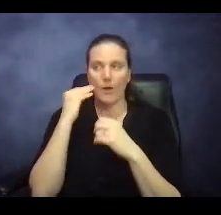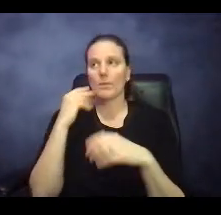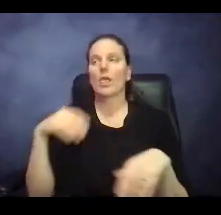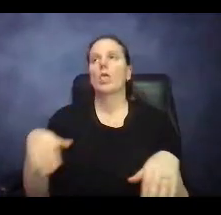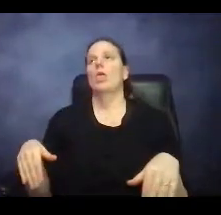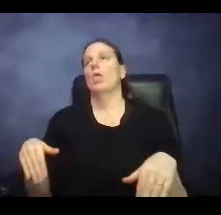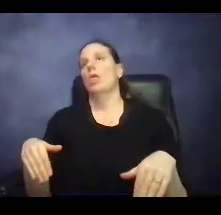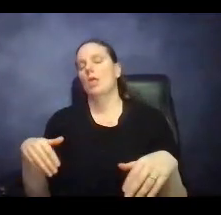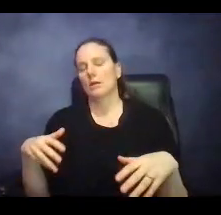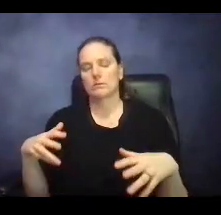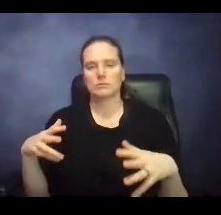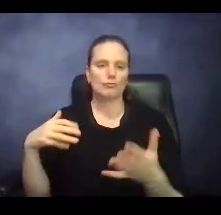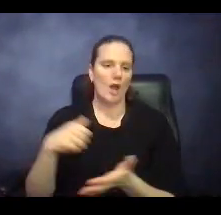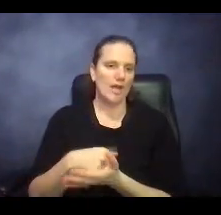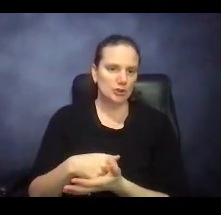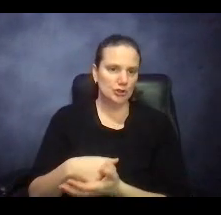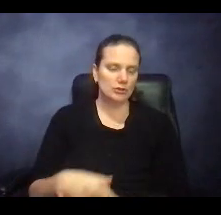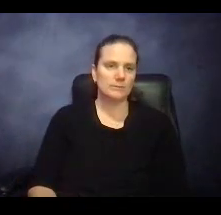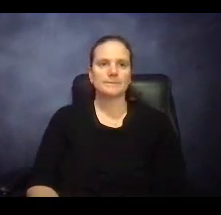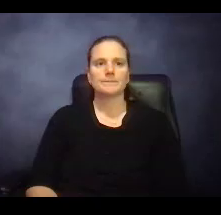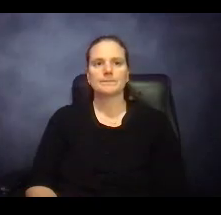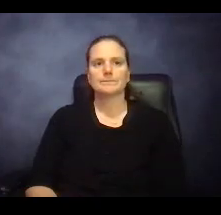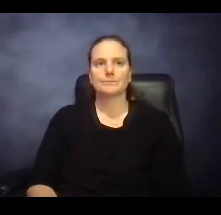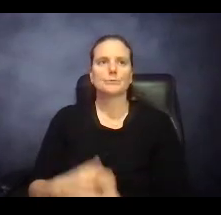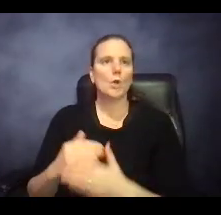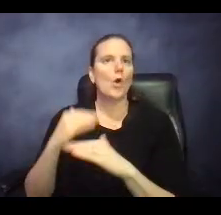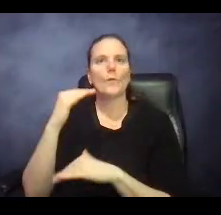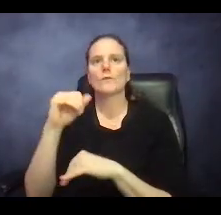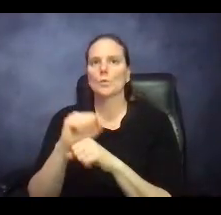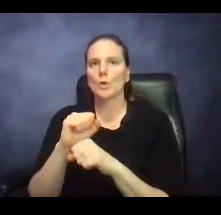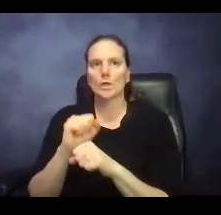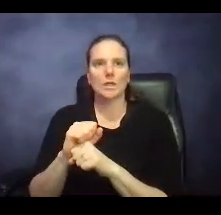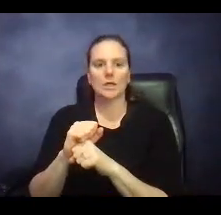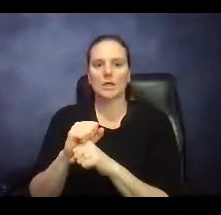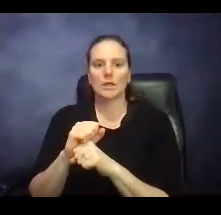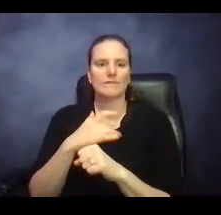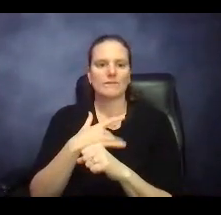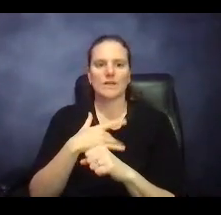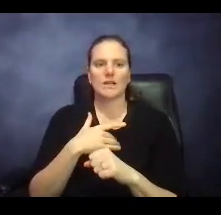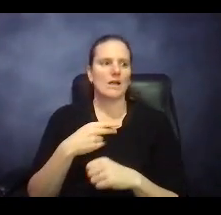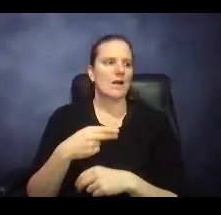So this overworking overproducing definitely promotes that nervous system dysregulation that high cortisol I just showed you.